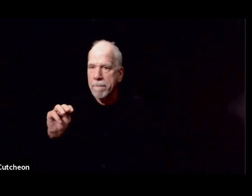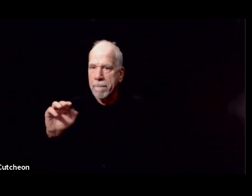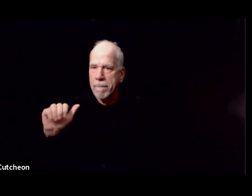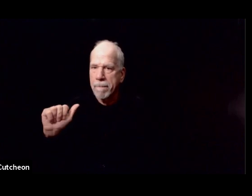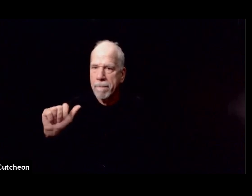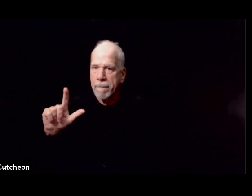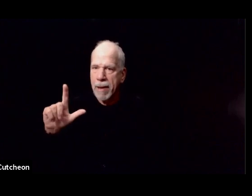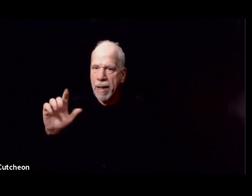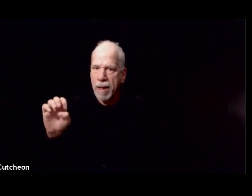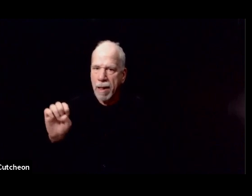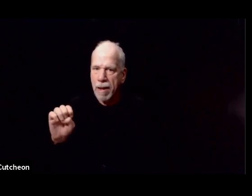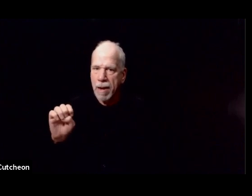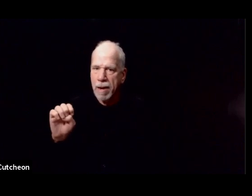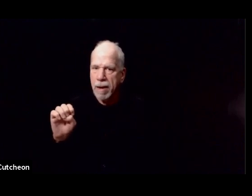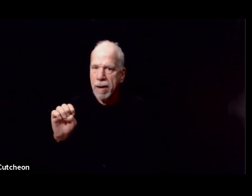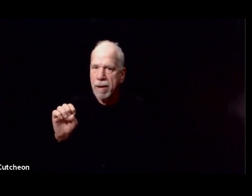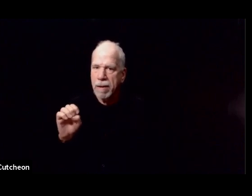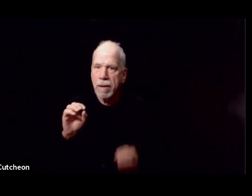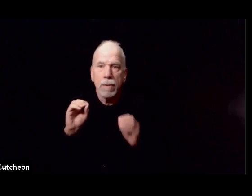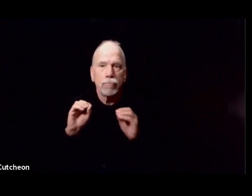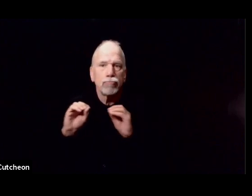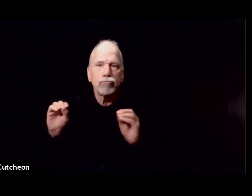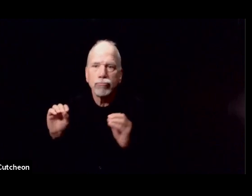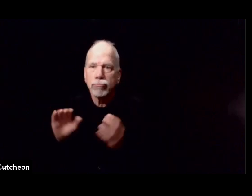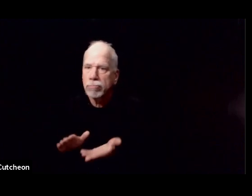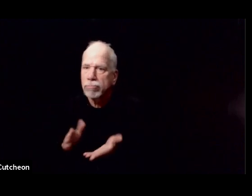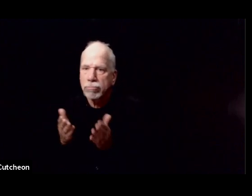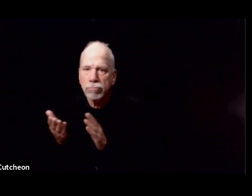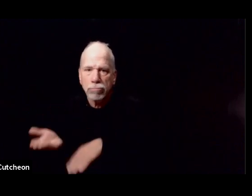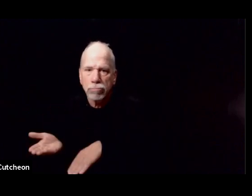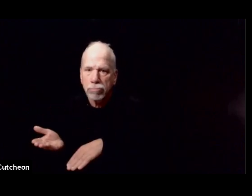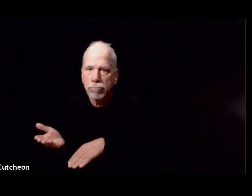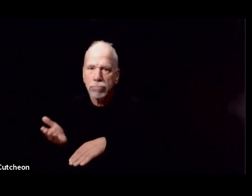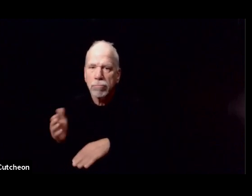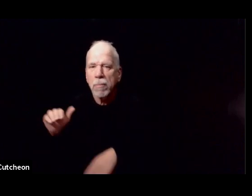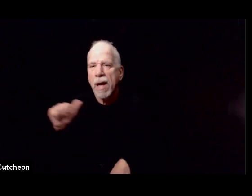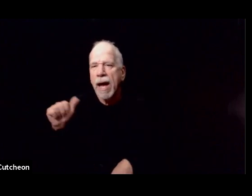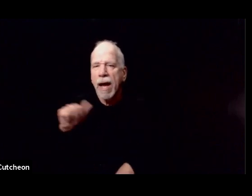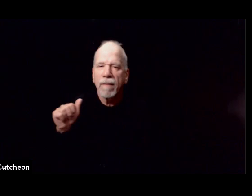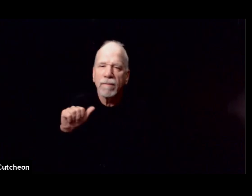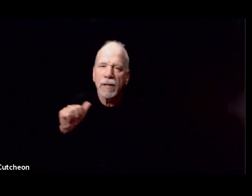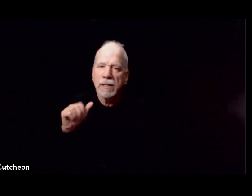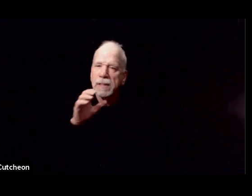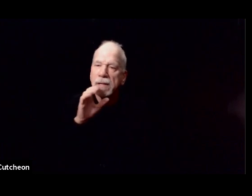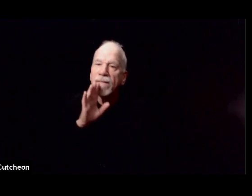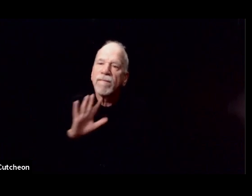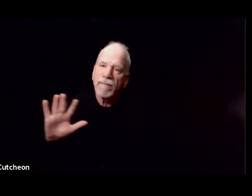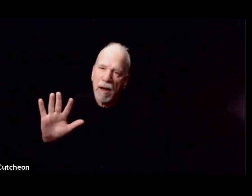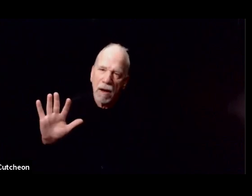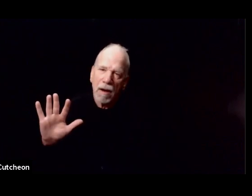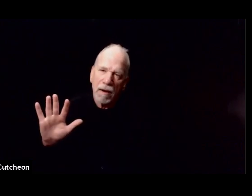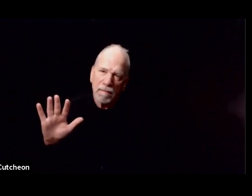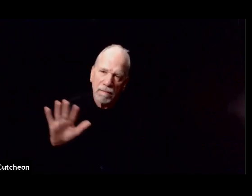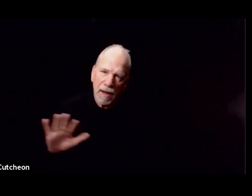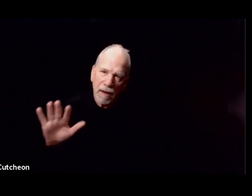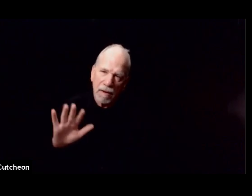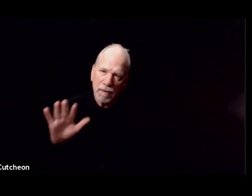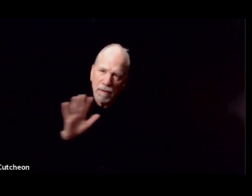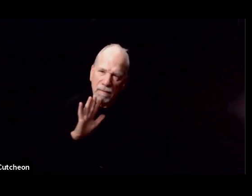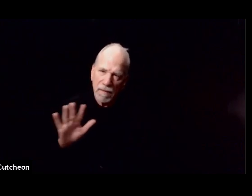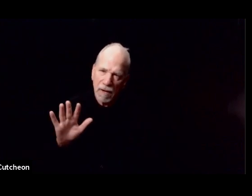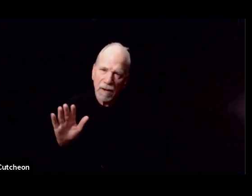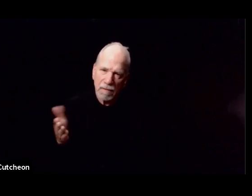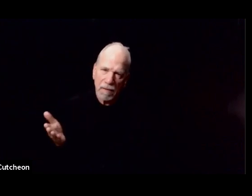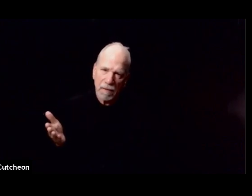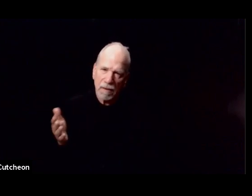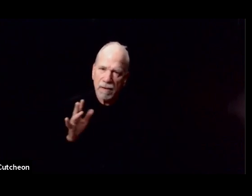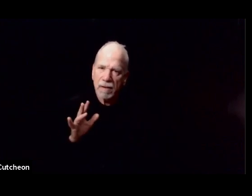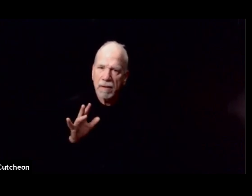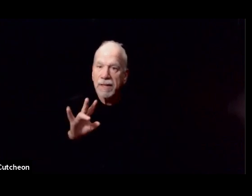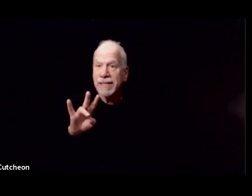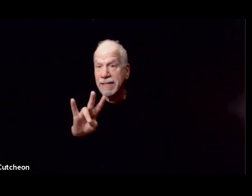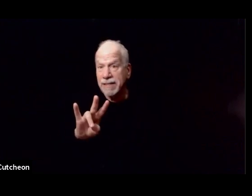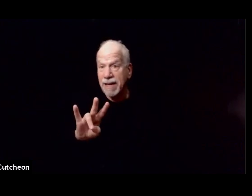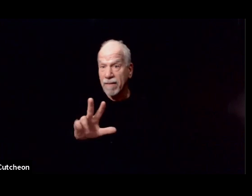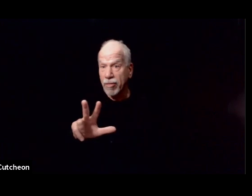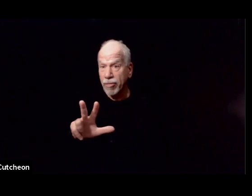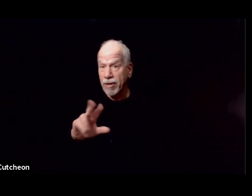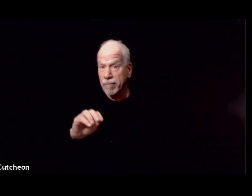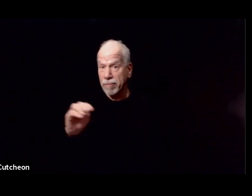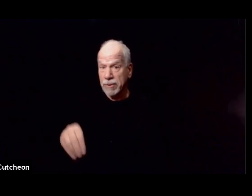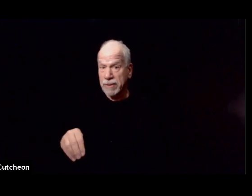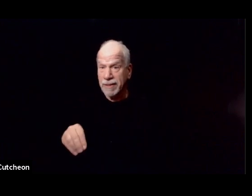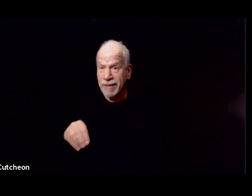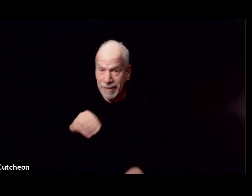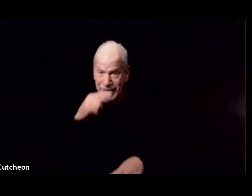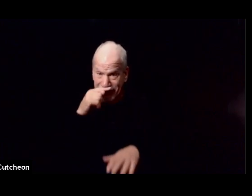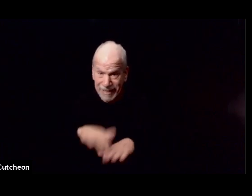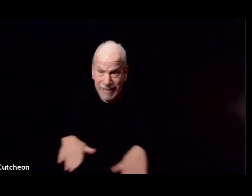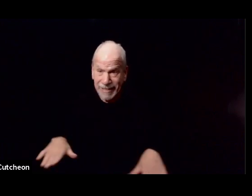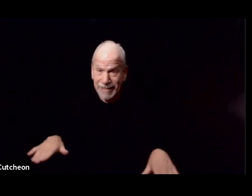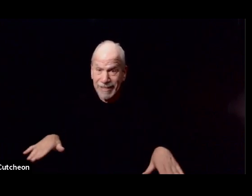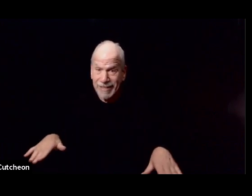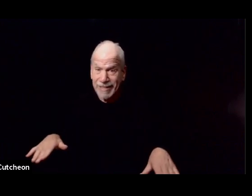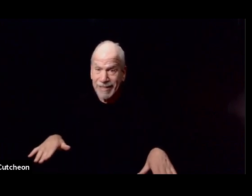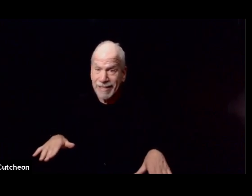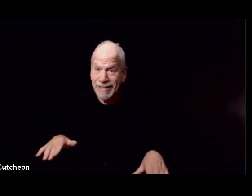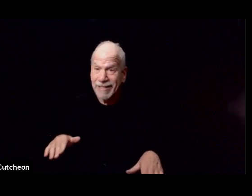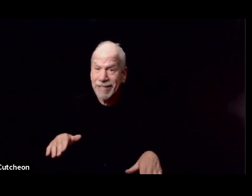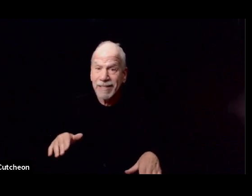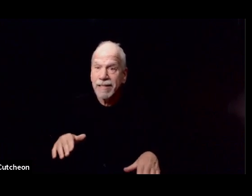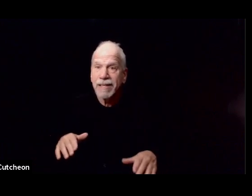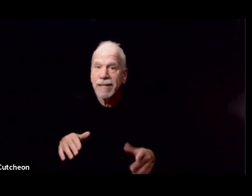and the average age was 5. Most of these 73% had no prior medical conditions. With that